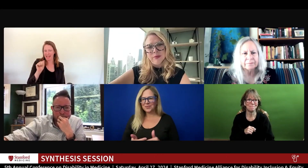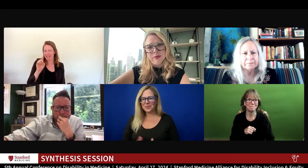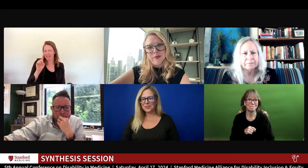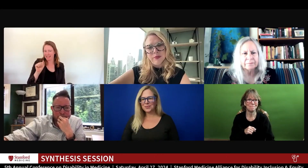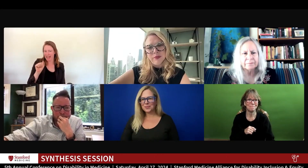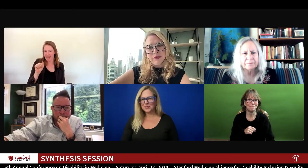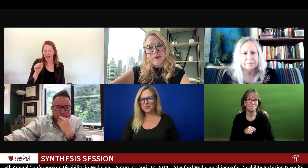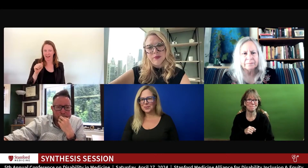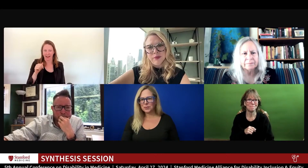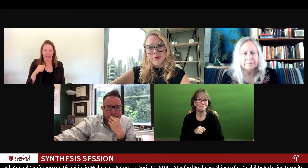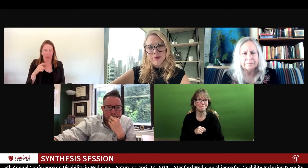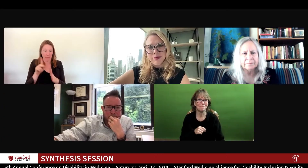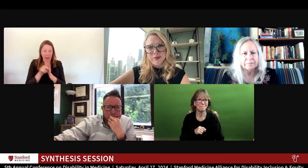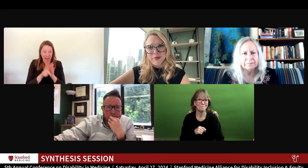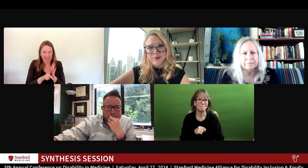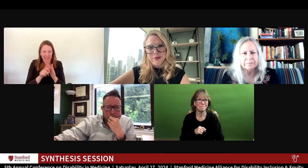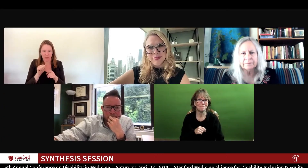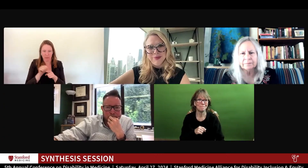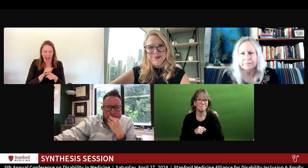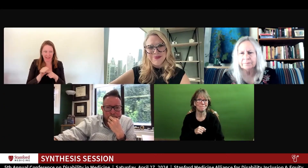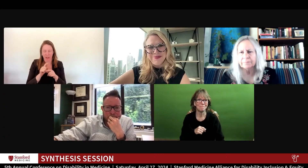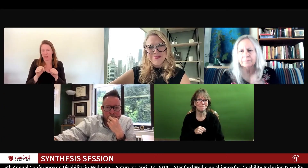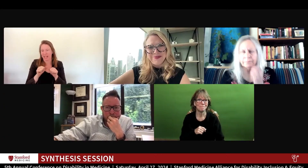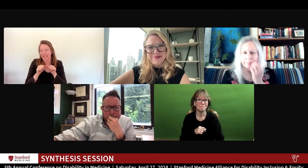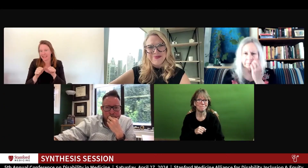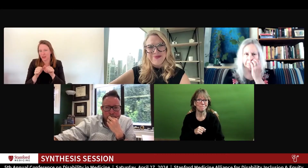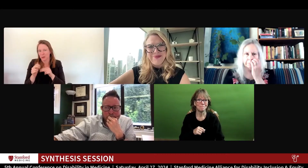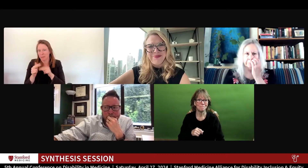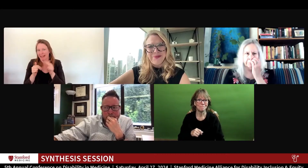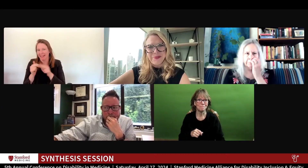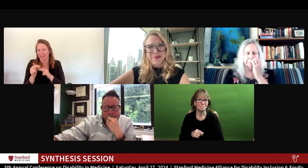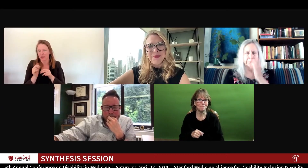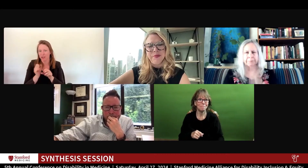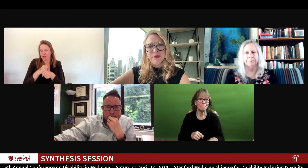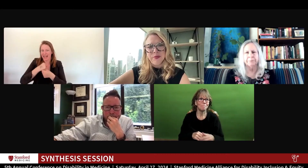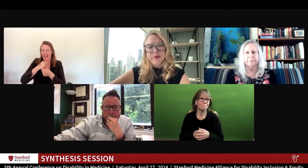I would not be here today with the ADA and the policies and practices that we